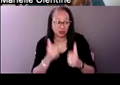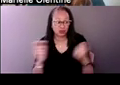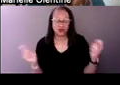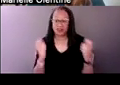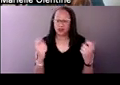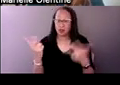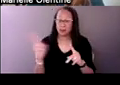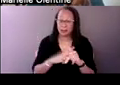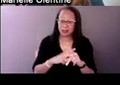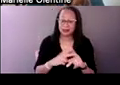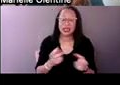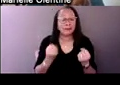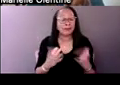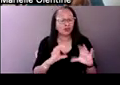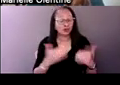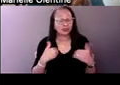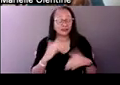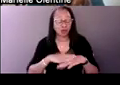going to serve your priorities.